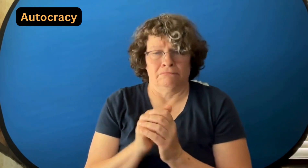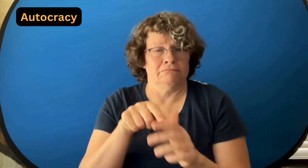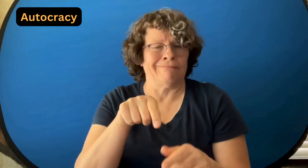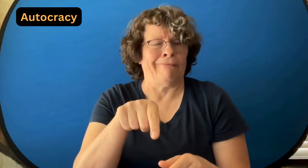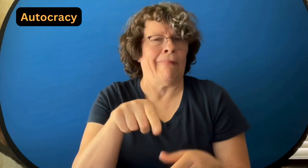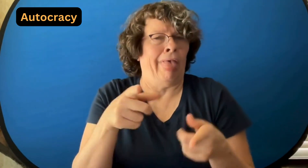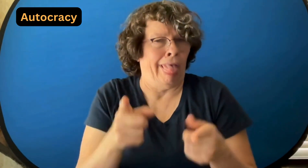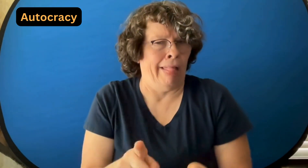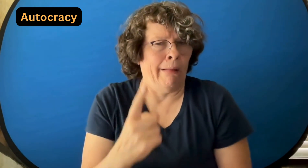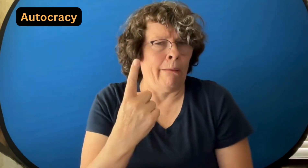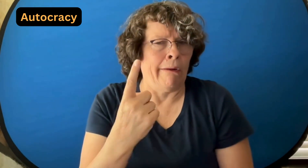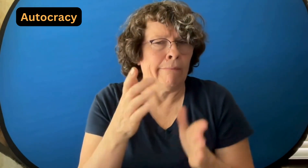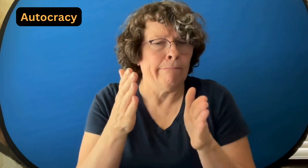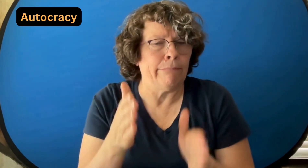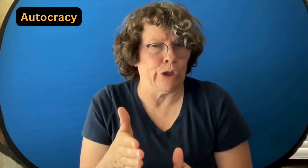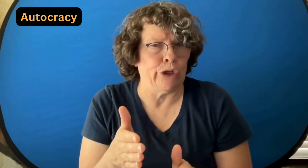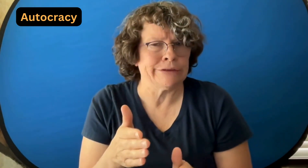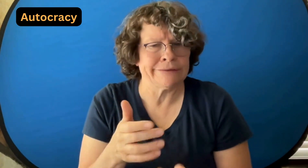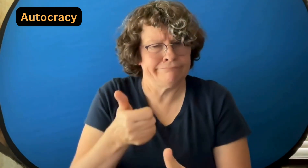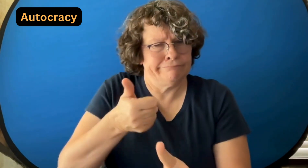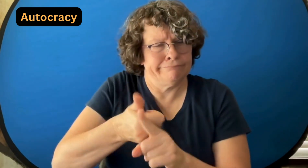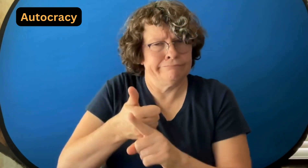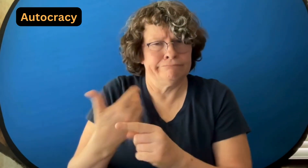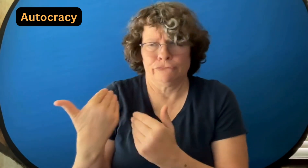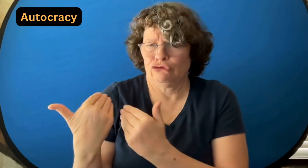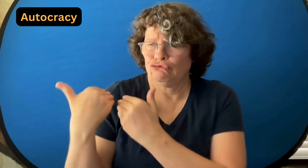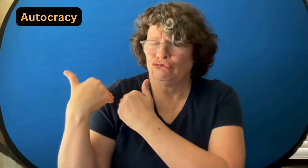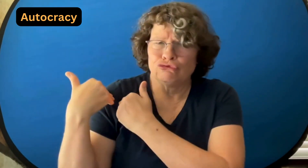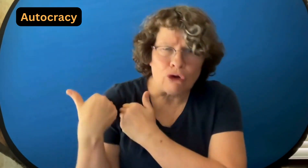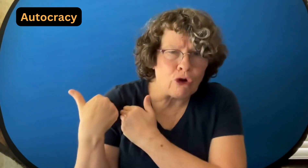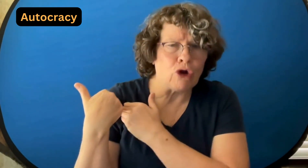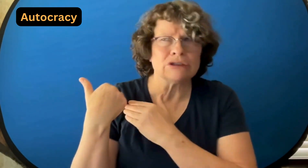and there is one person in charge of